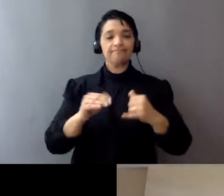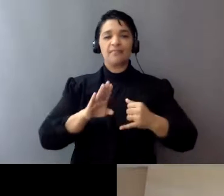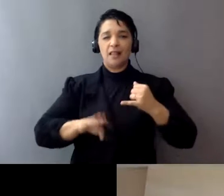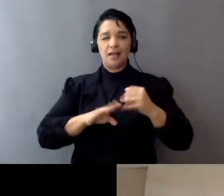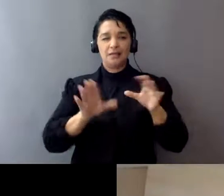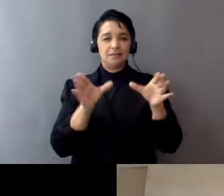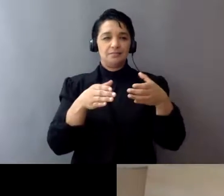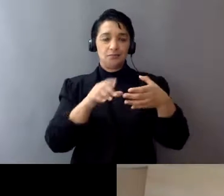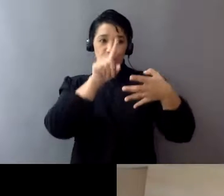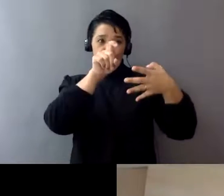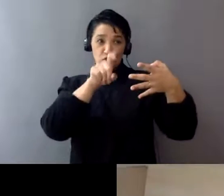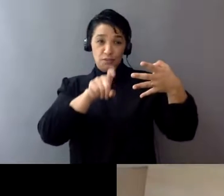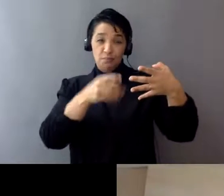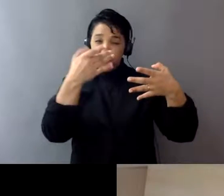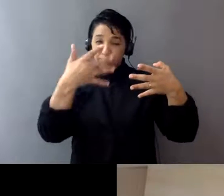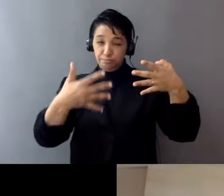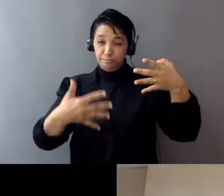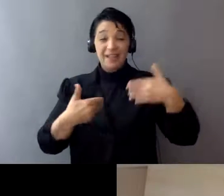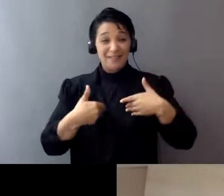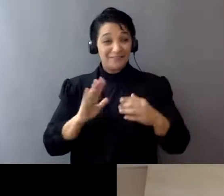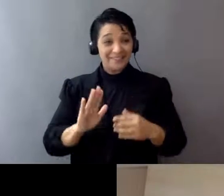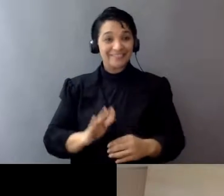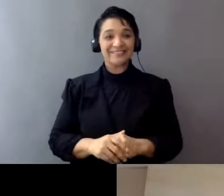We do have a lot of questions.